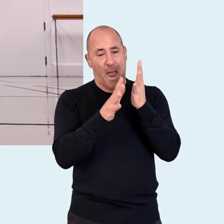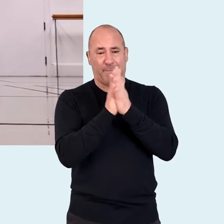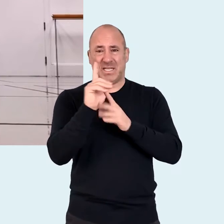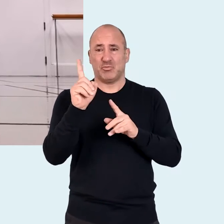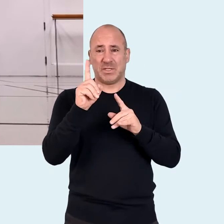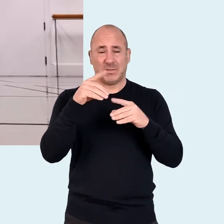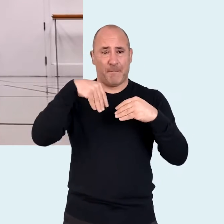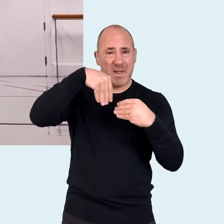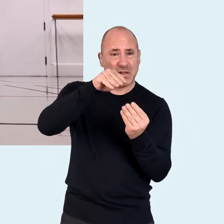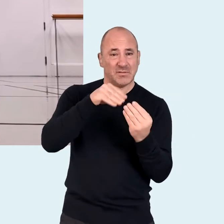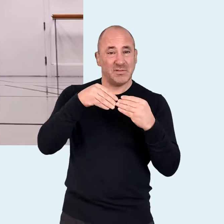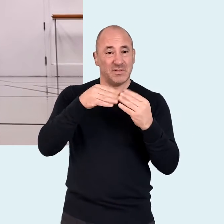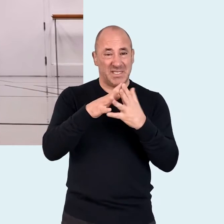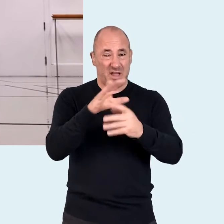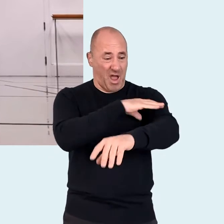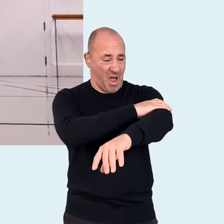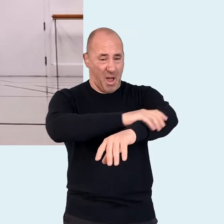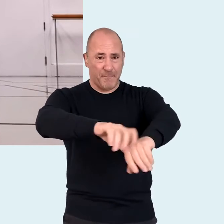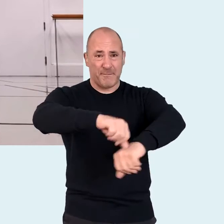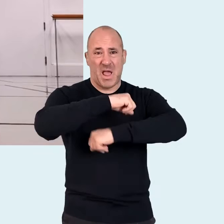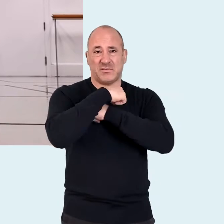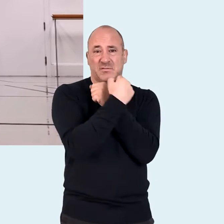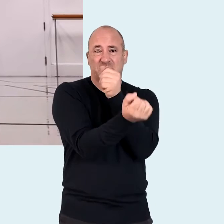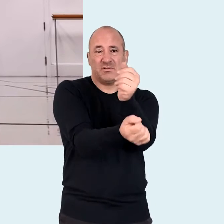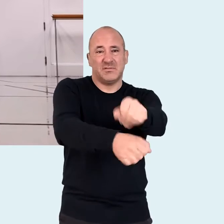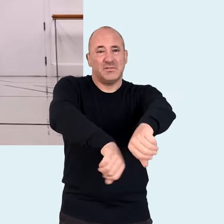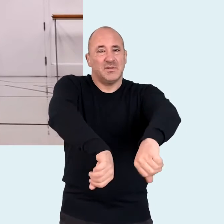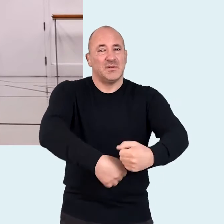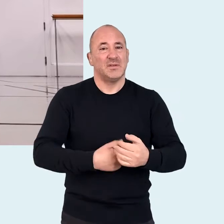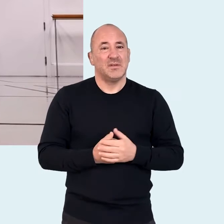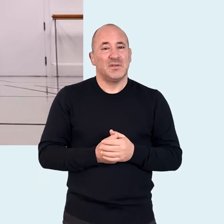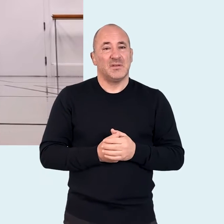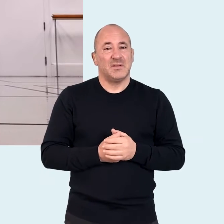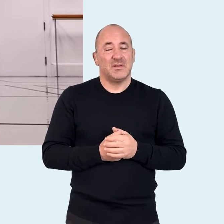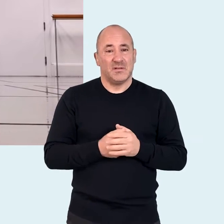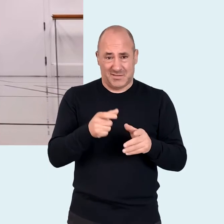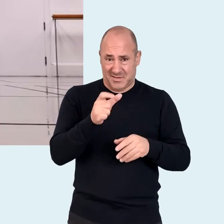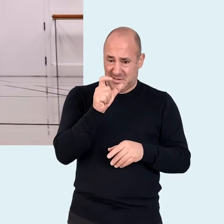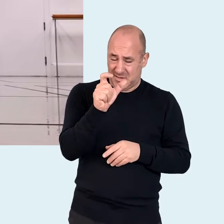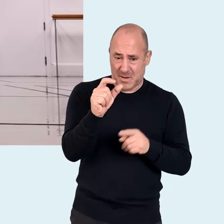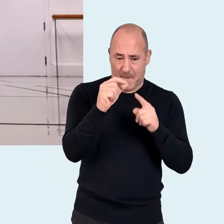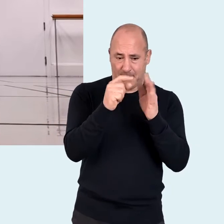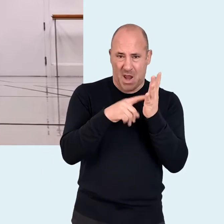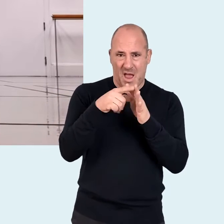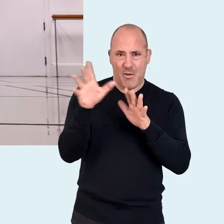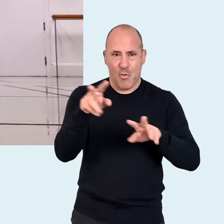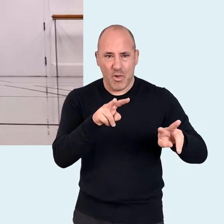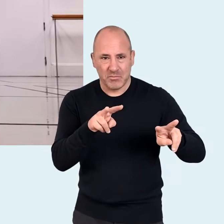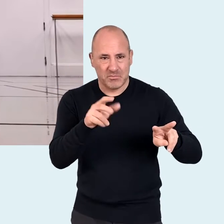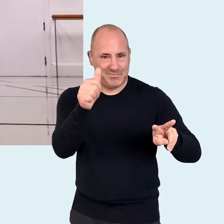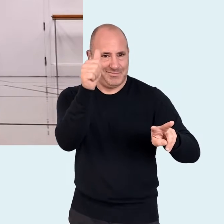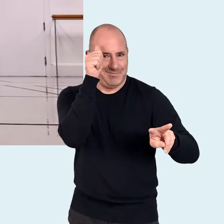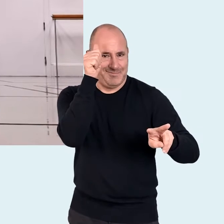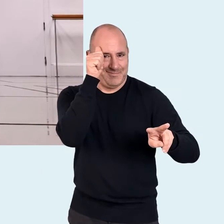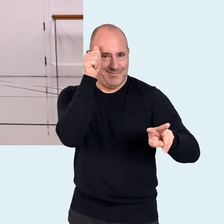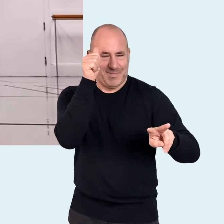bend. So you can bend your arms. If you use that terminology for everybody to understand,